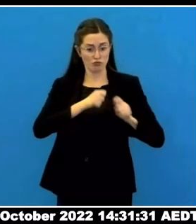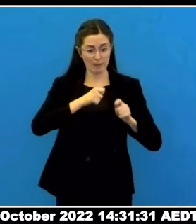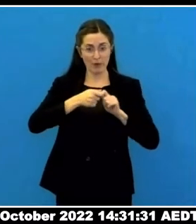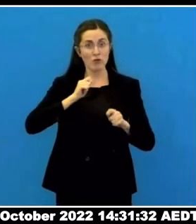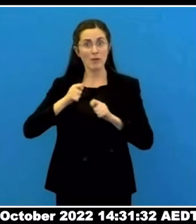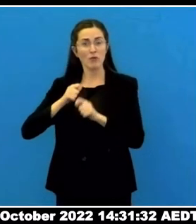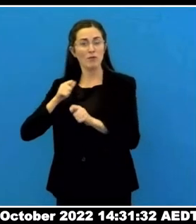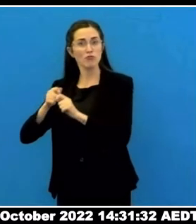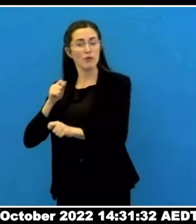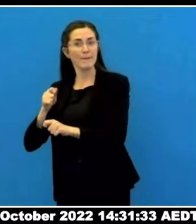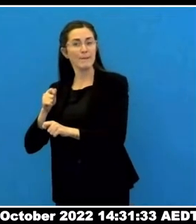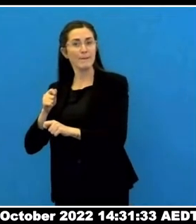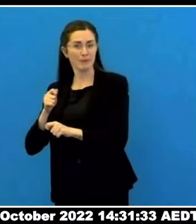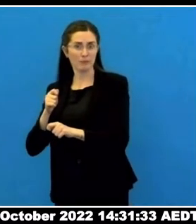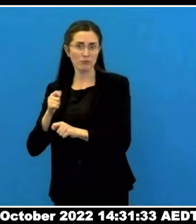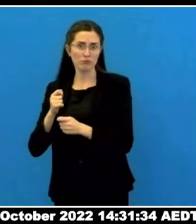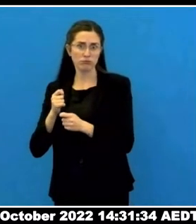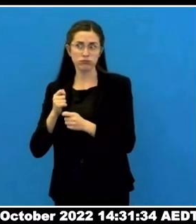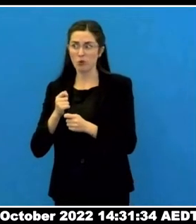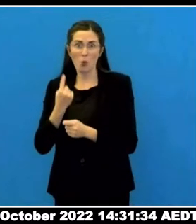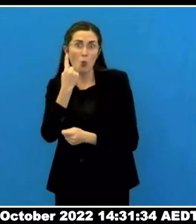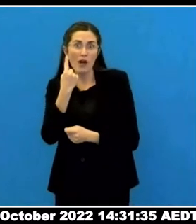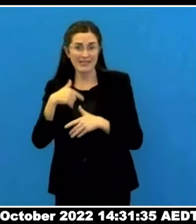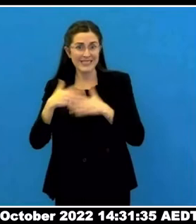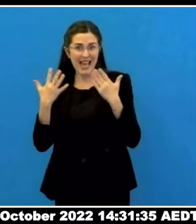and that costs a lot of money in a day sorry, pardon